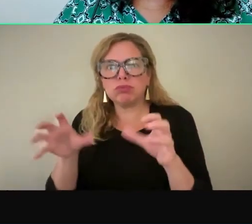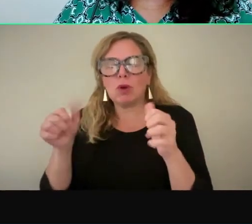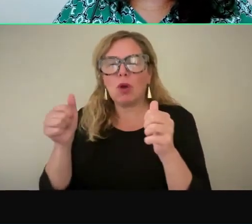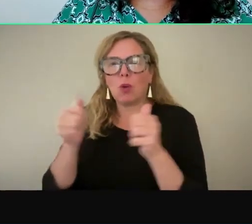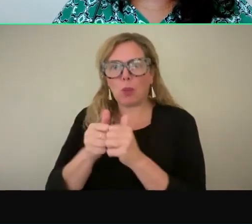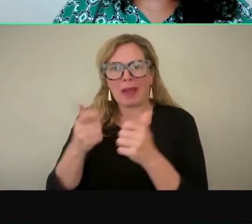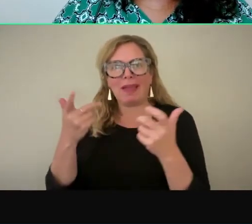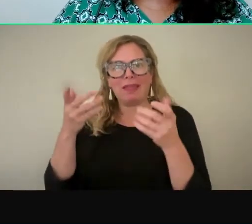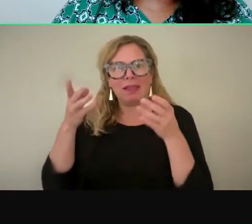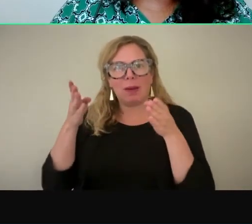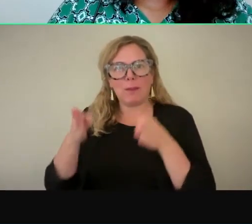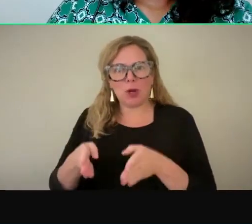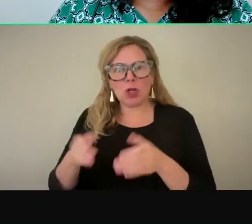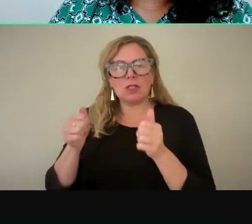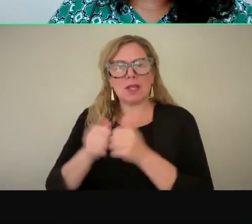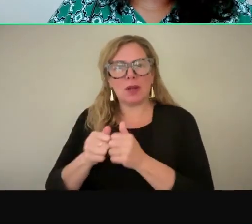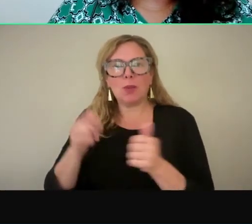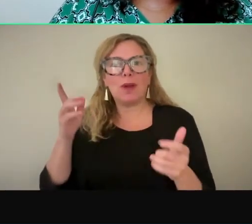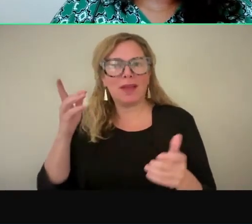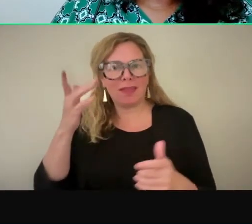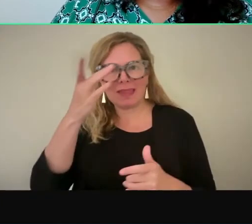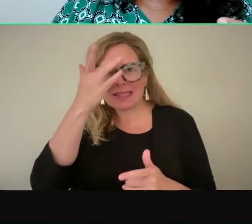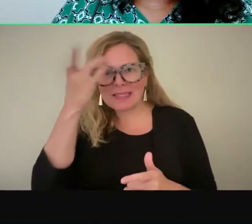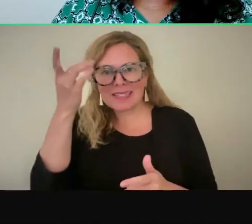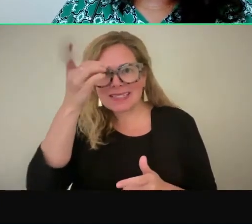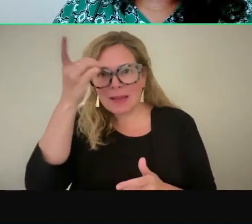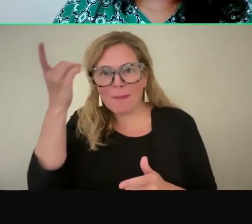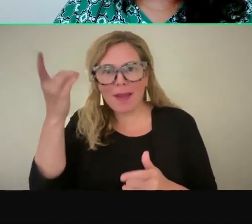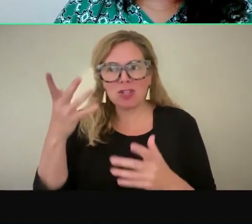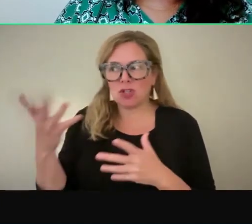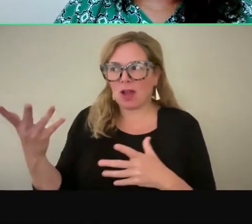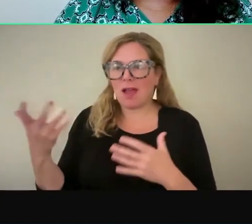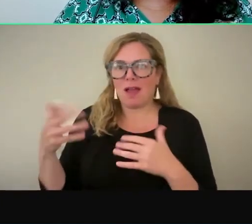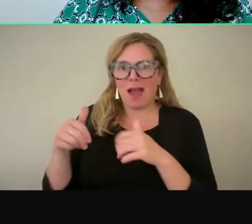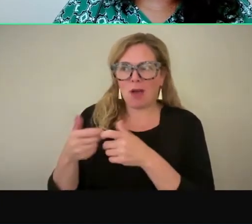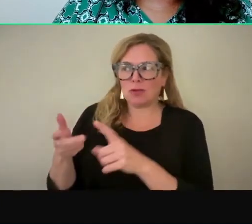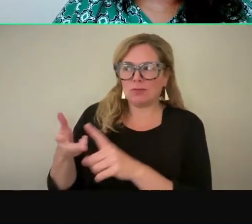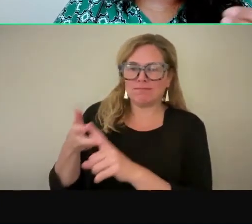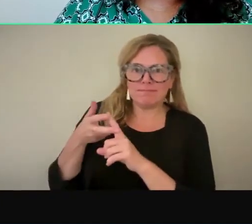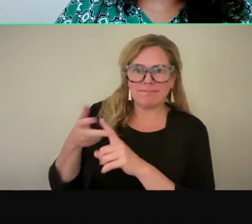someone with dementia to an appointment. So they talked about the anxiety, and stress,